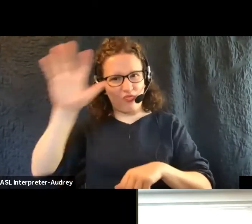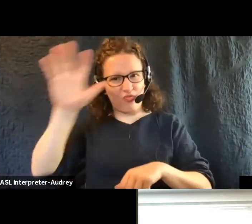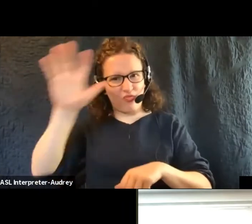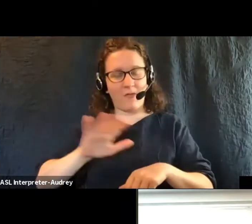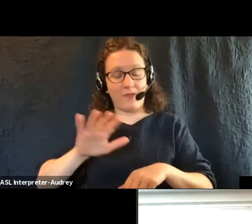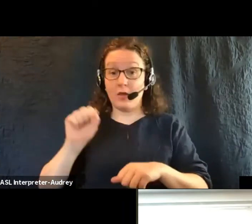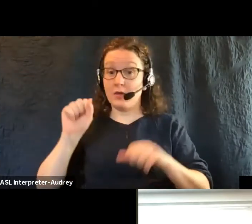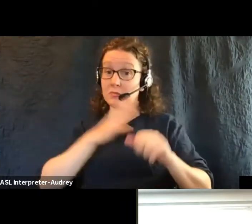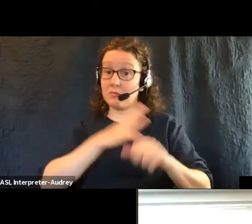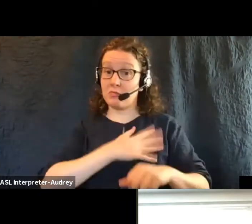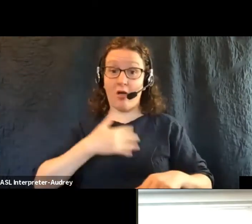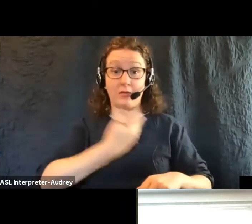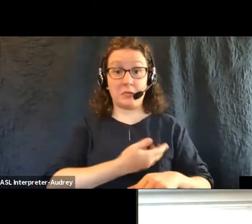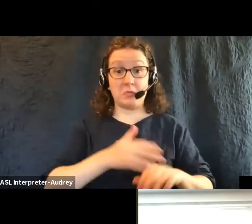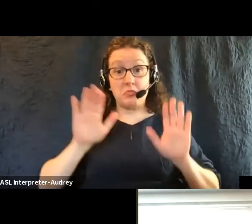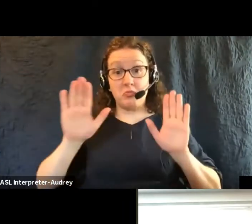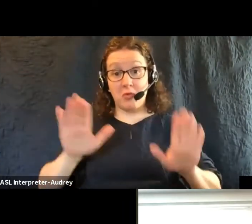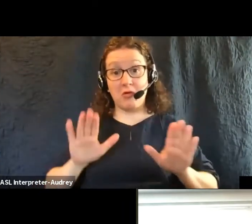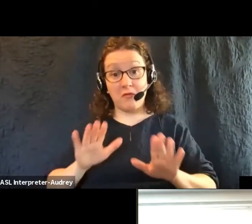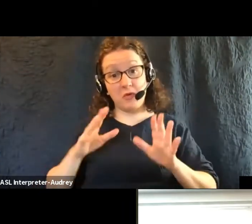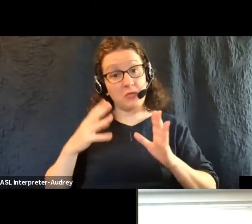because they follow English laws,